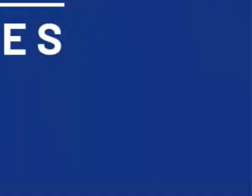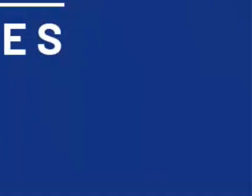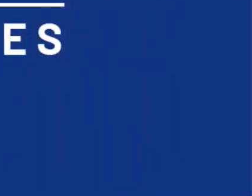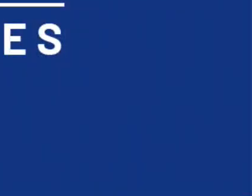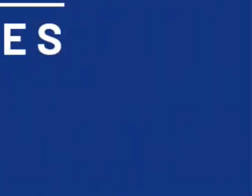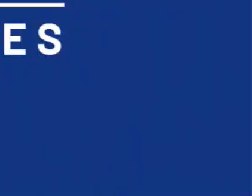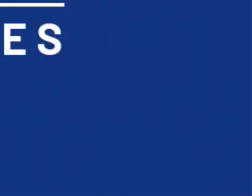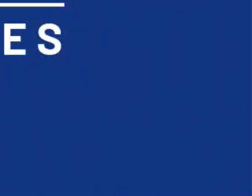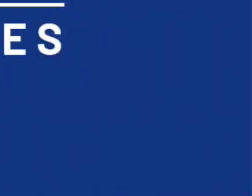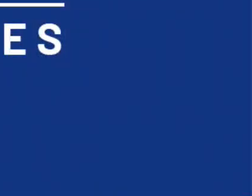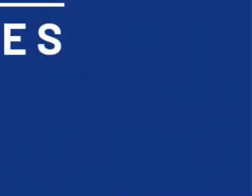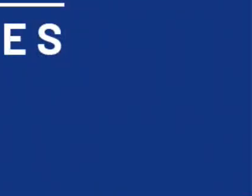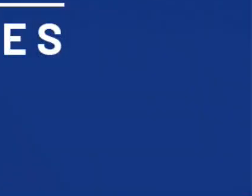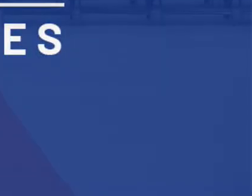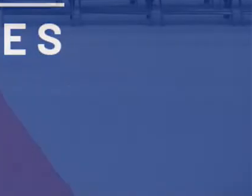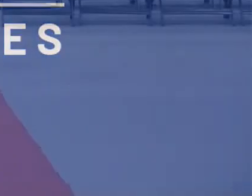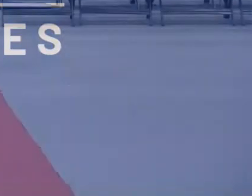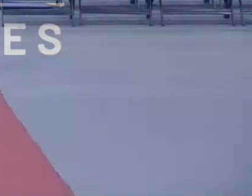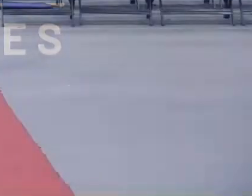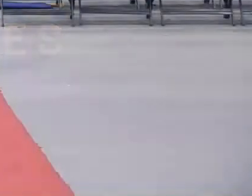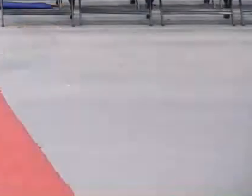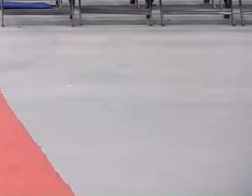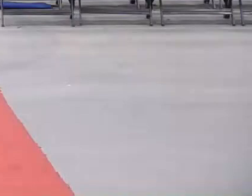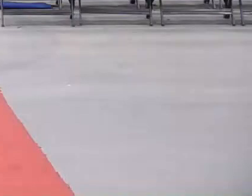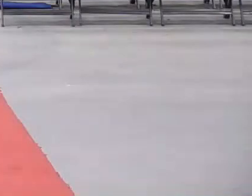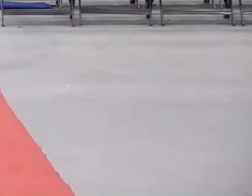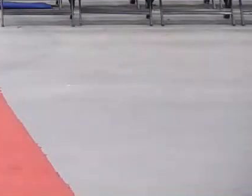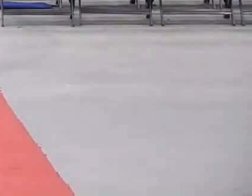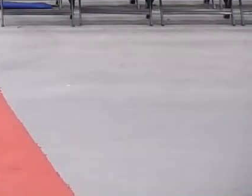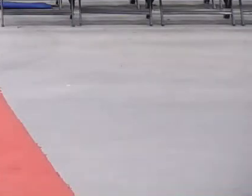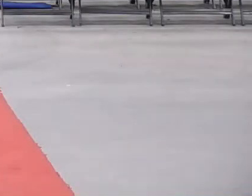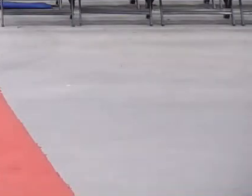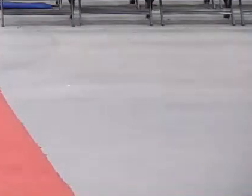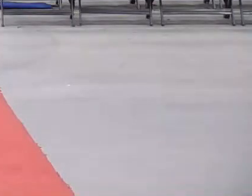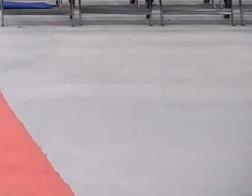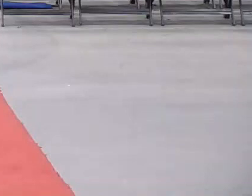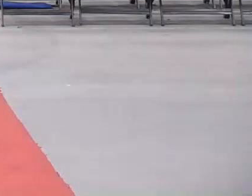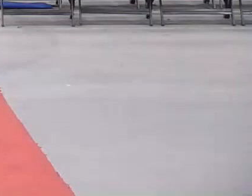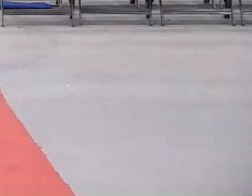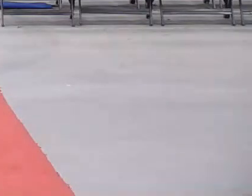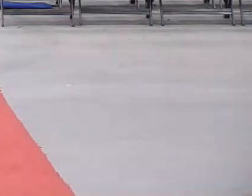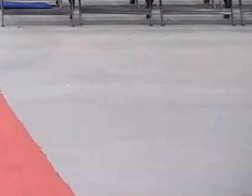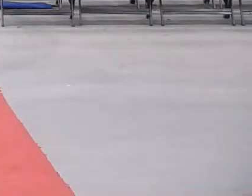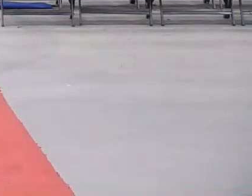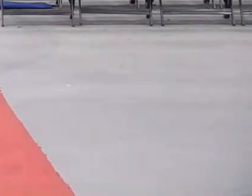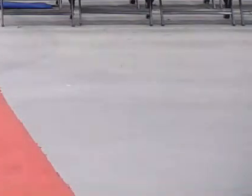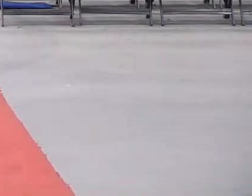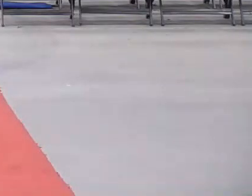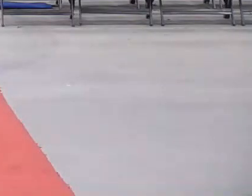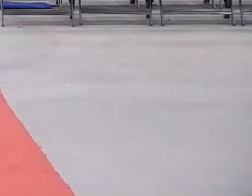Good afternoon, ladies and gentlemen. The ceremony is about to begin. We will begin promptly at 2:30,